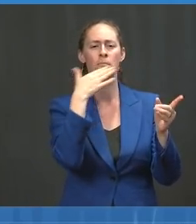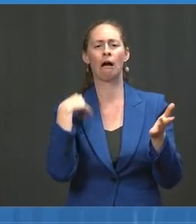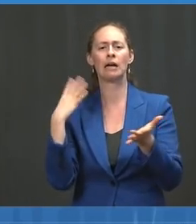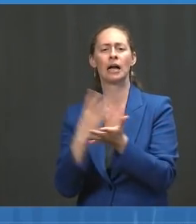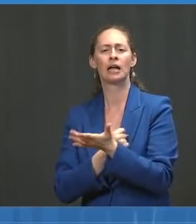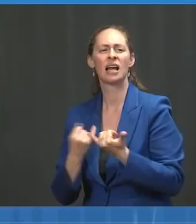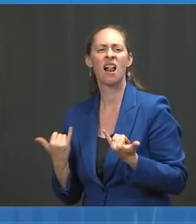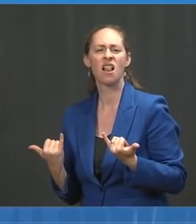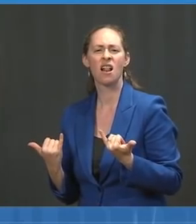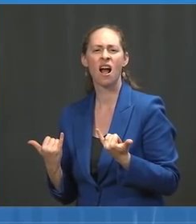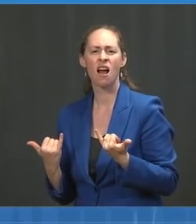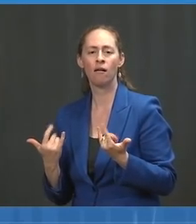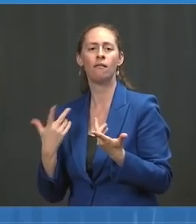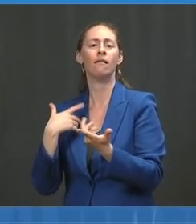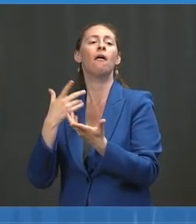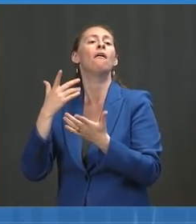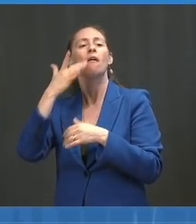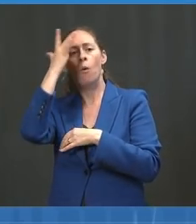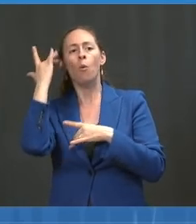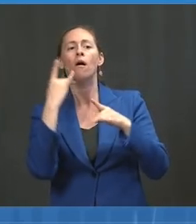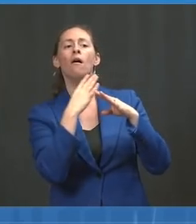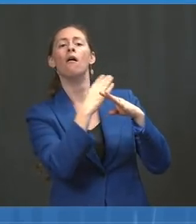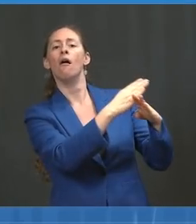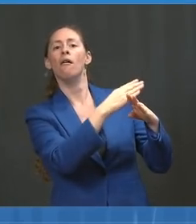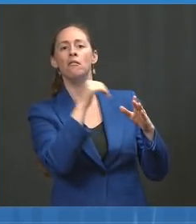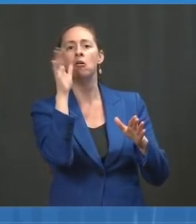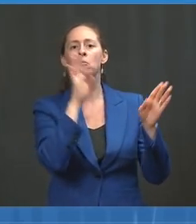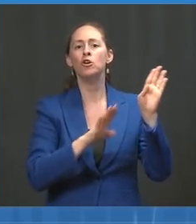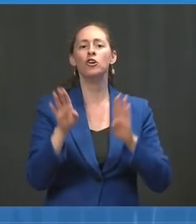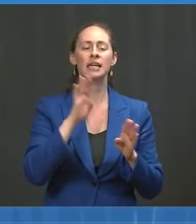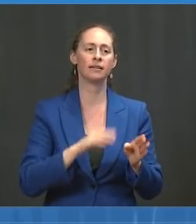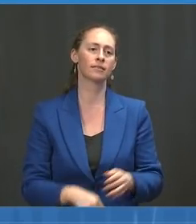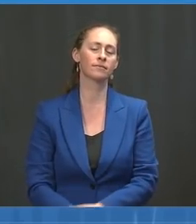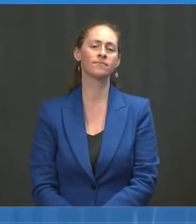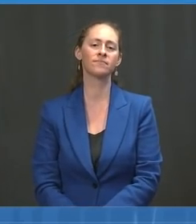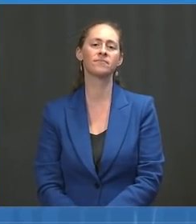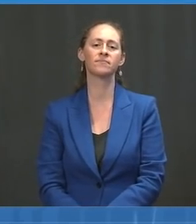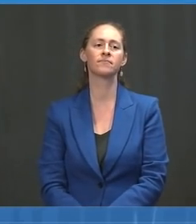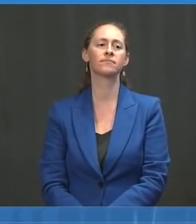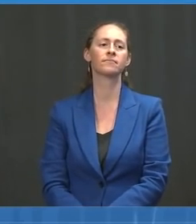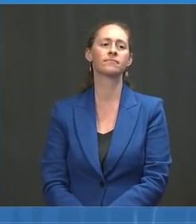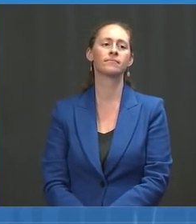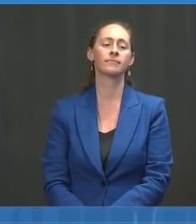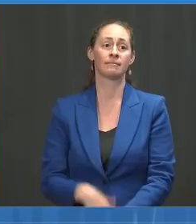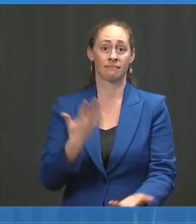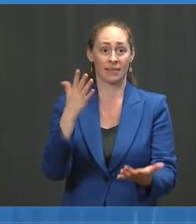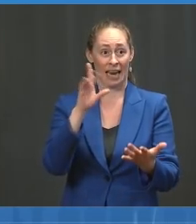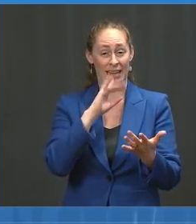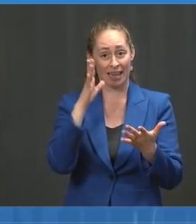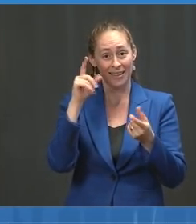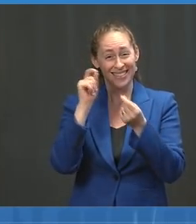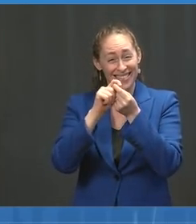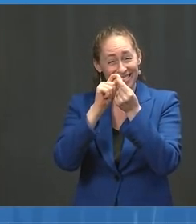And even now -- and I won't show the data because of lack of time -- there are now studies in pre-exposure prophylaxis,